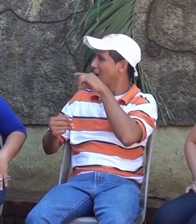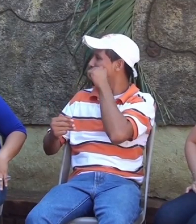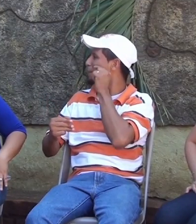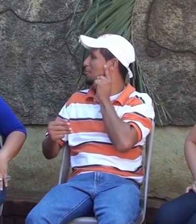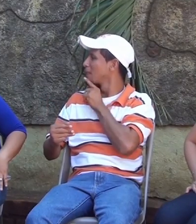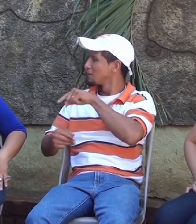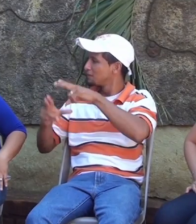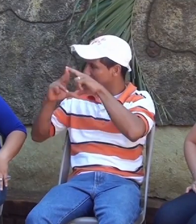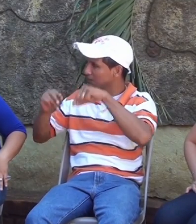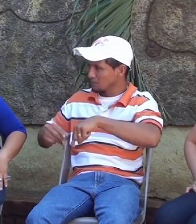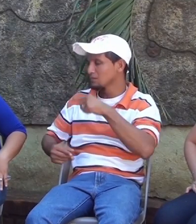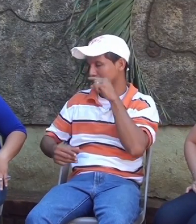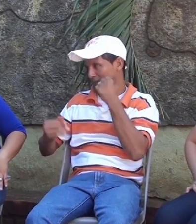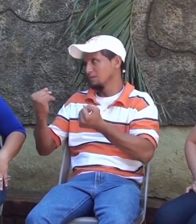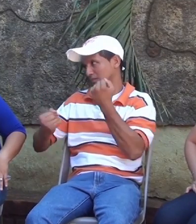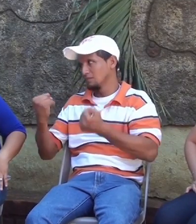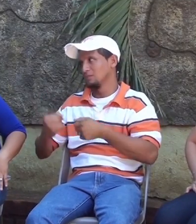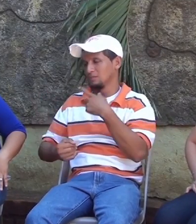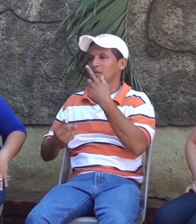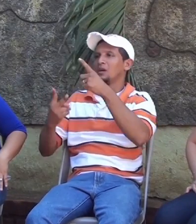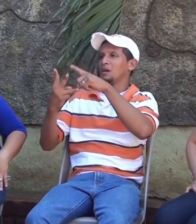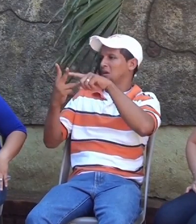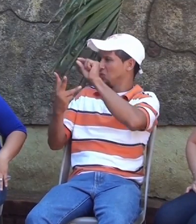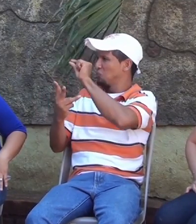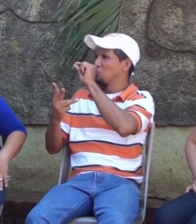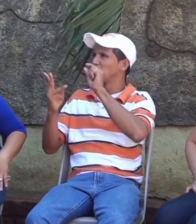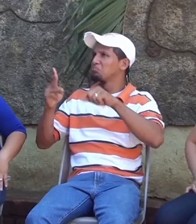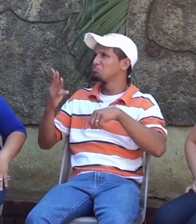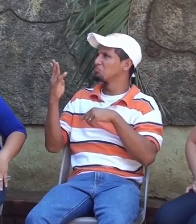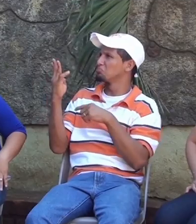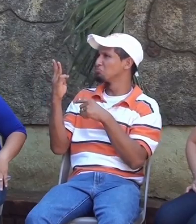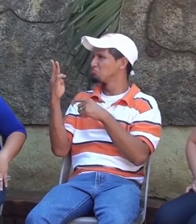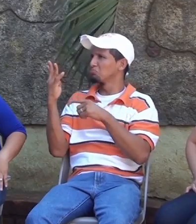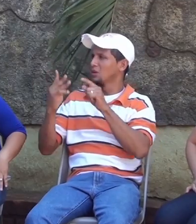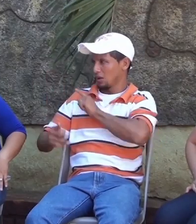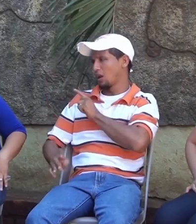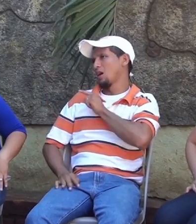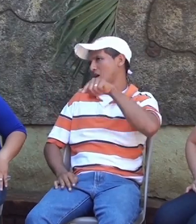explicit and the signs are bigger and more symmetrical than more two-handed